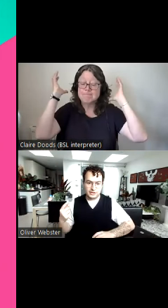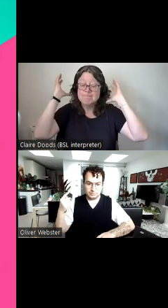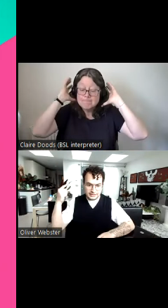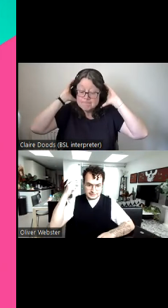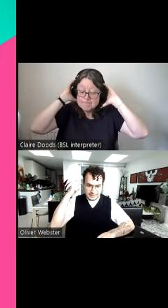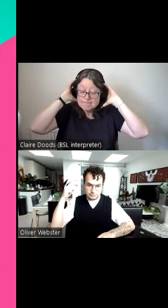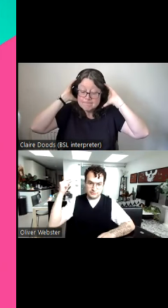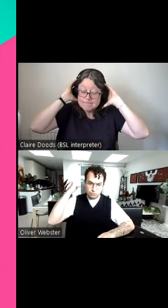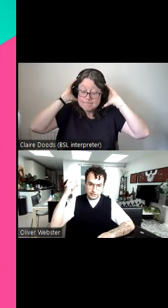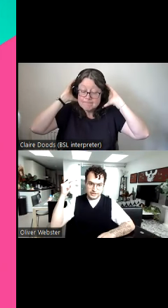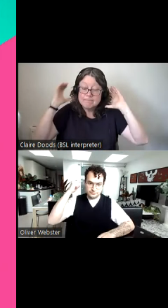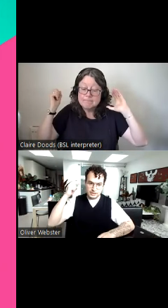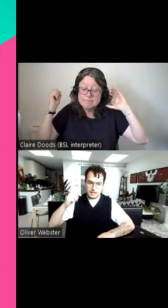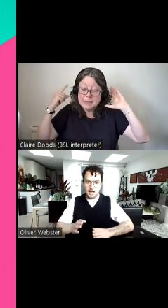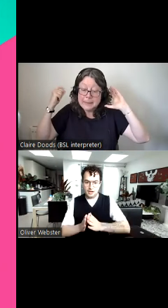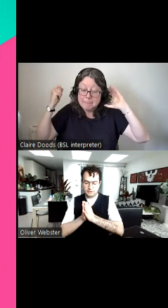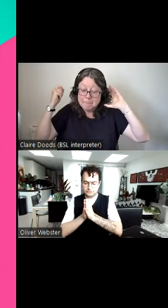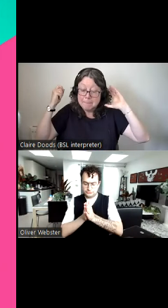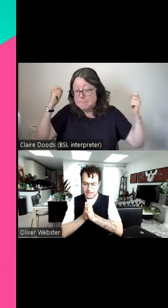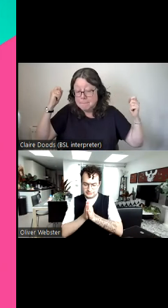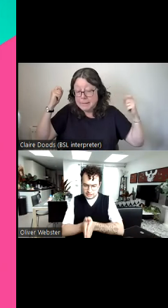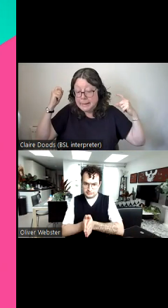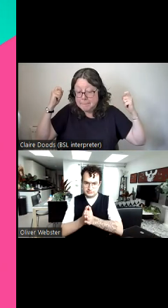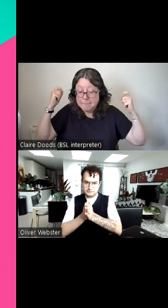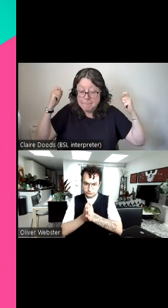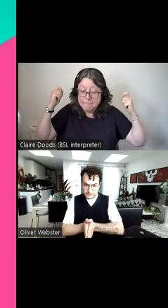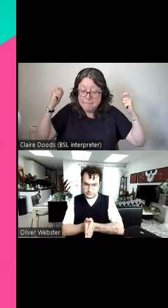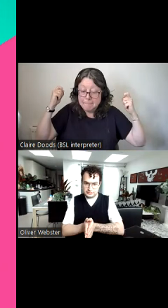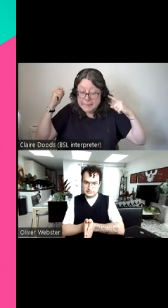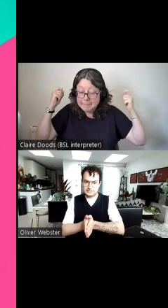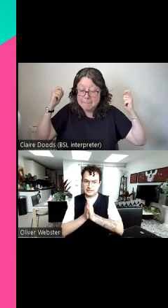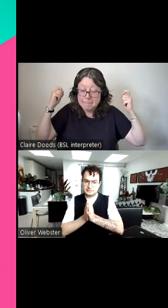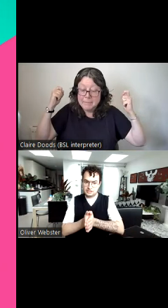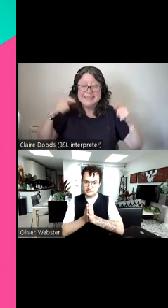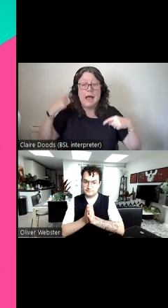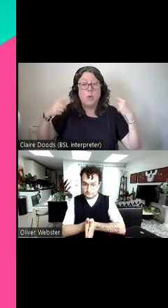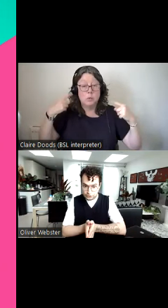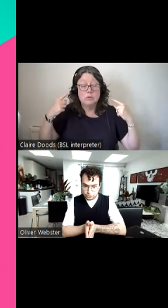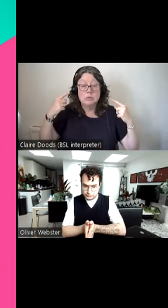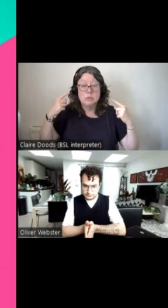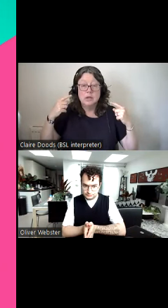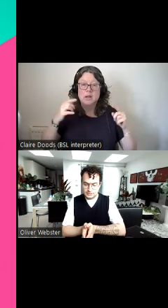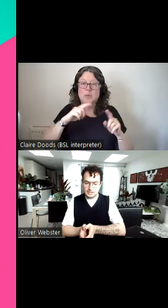and they'll play a sound in one ear at certain frequencies and at certain volumes.